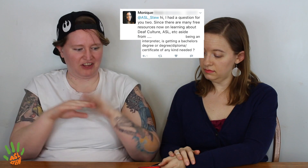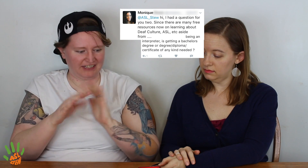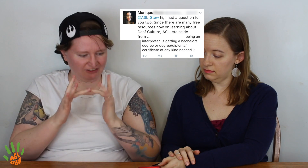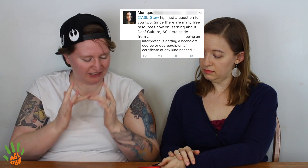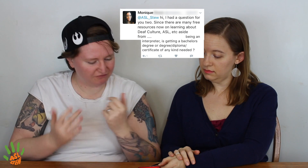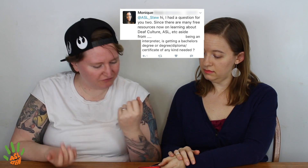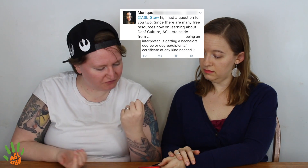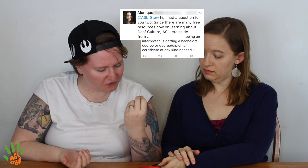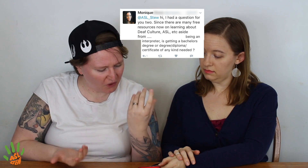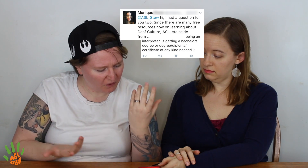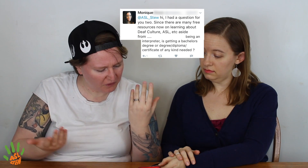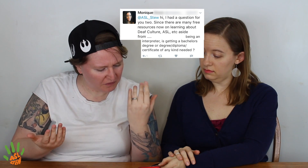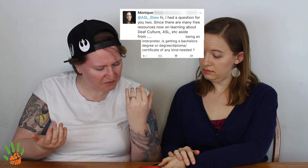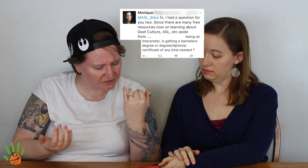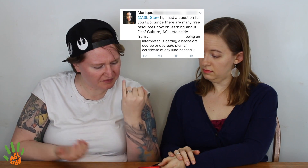there's a lot on the internet.